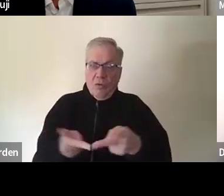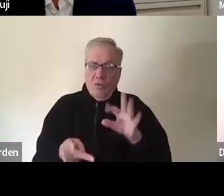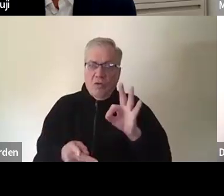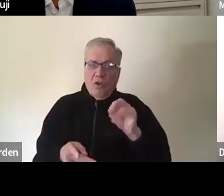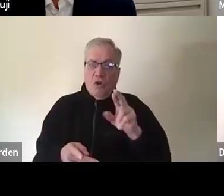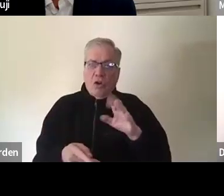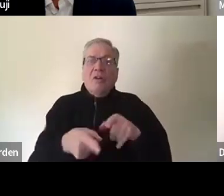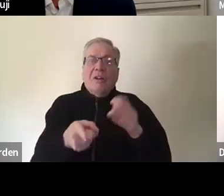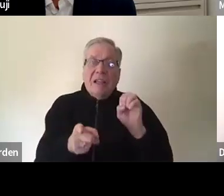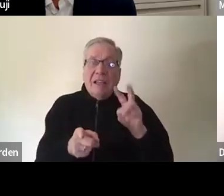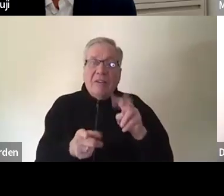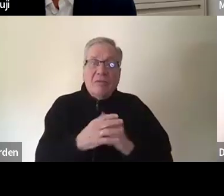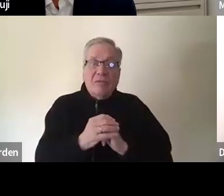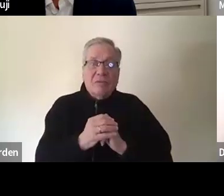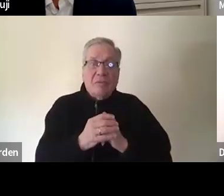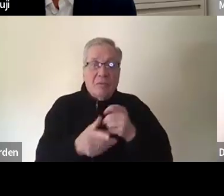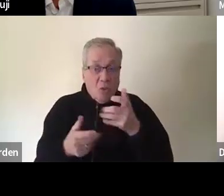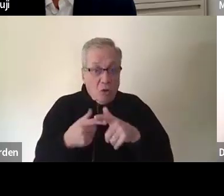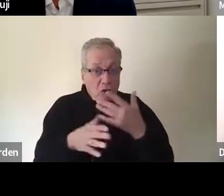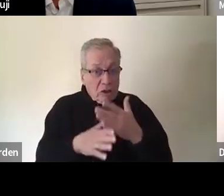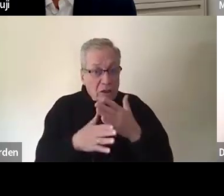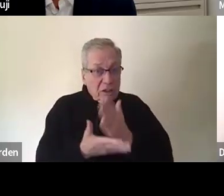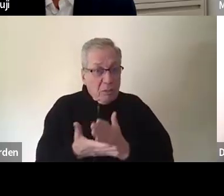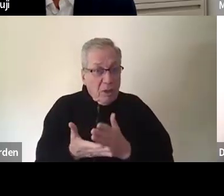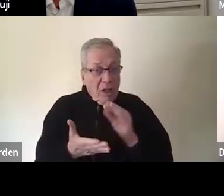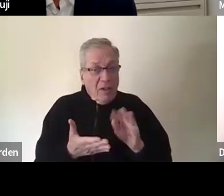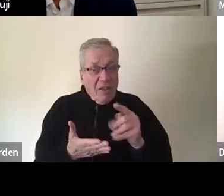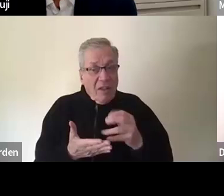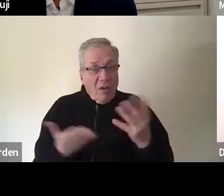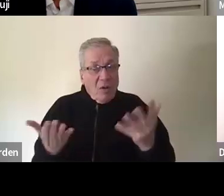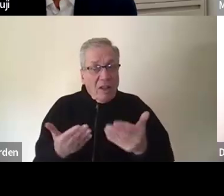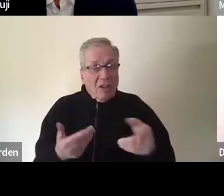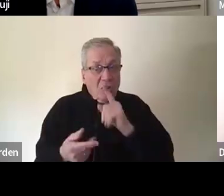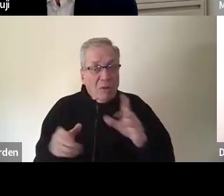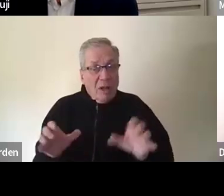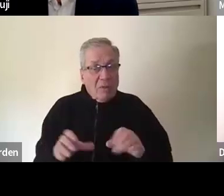Eve, do you want to share some of the ways you are able to retain students in your program?